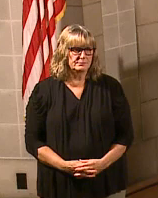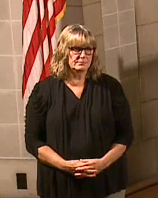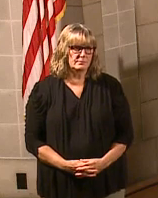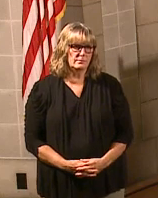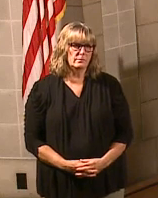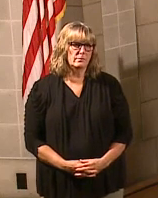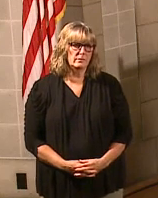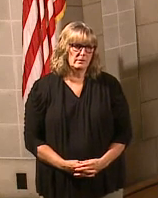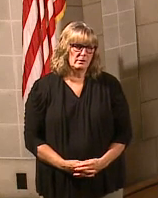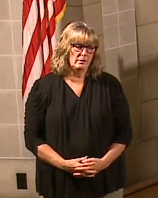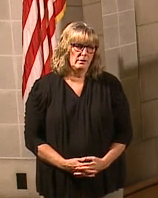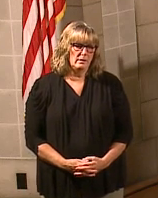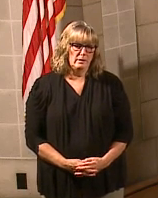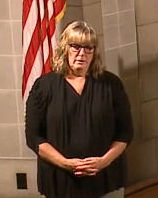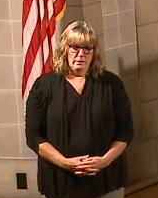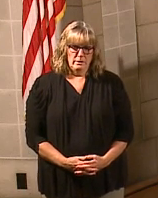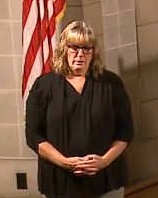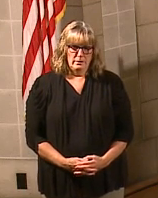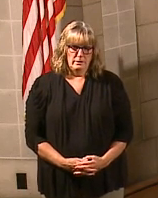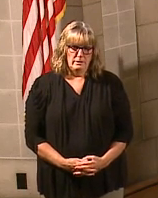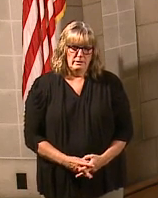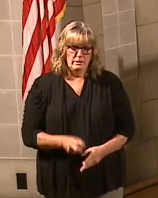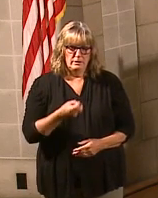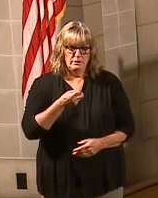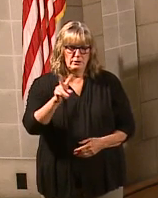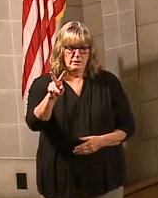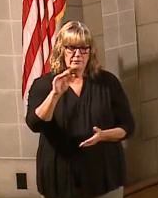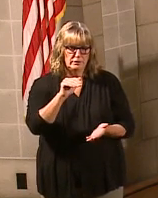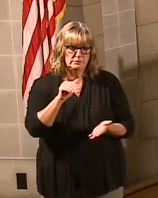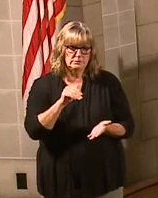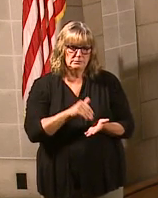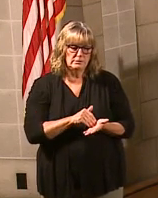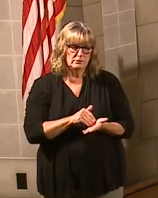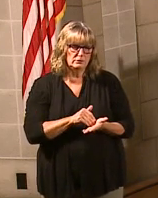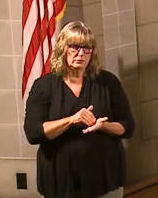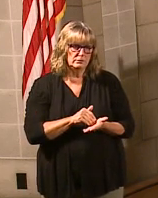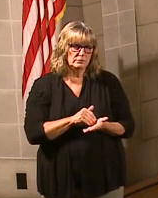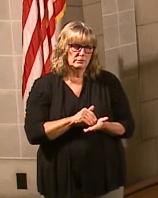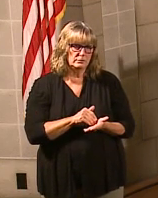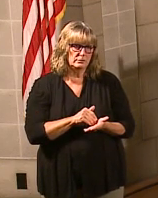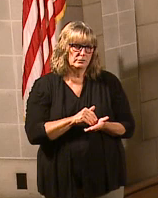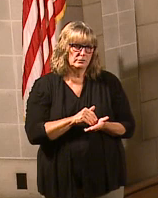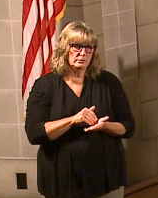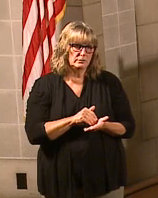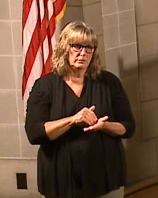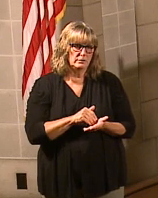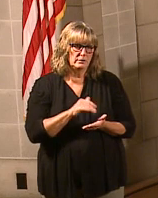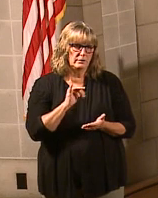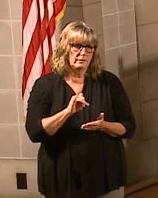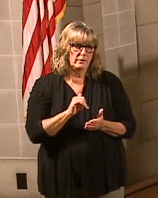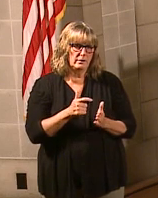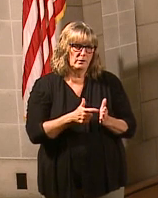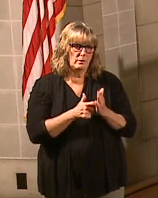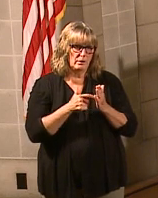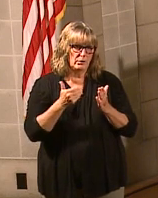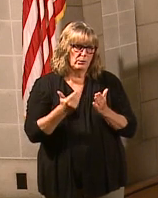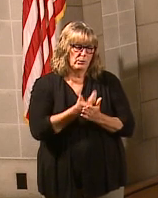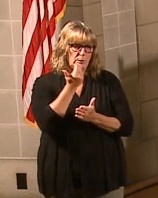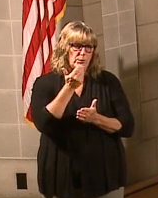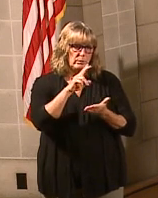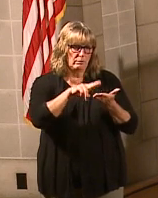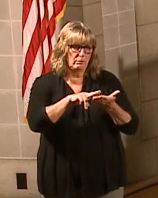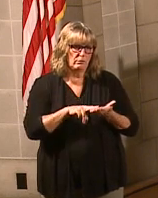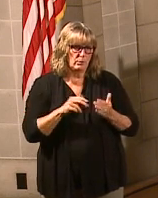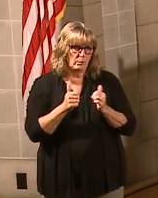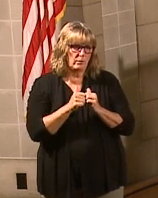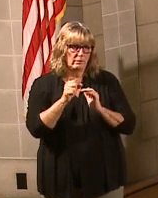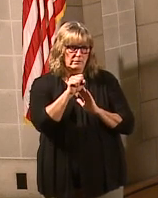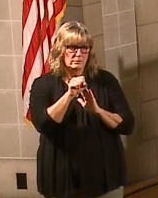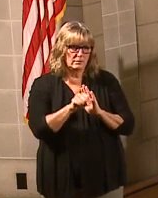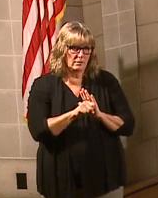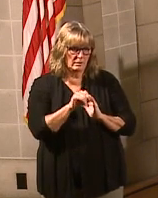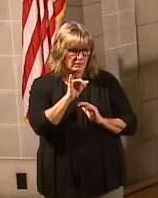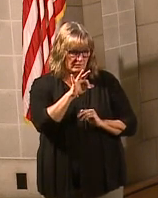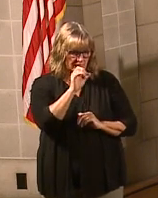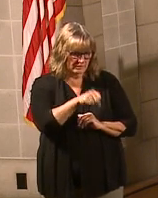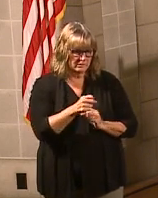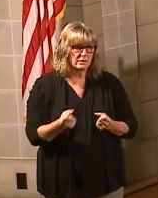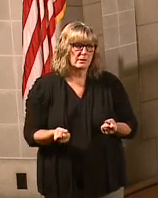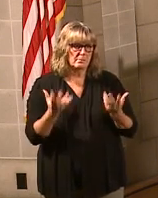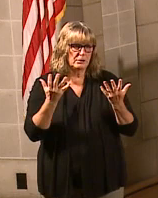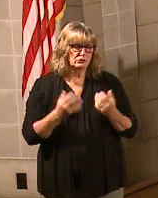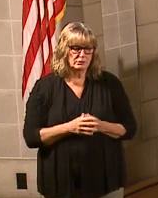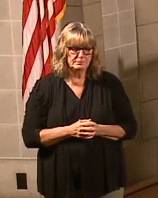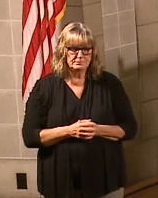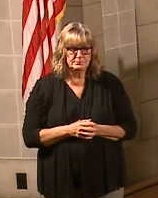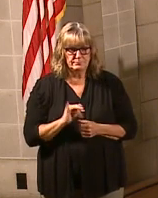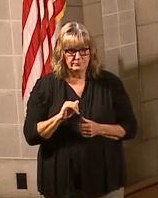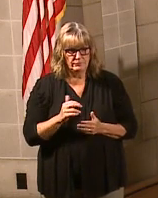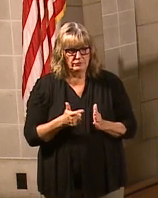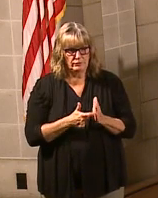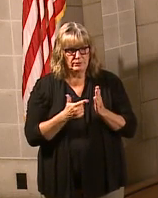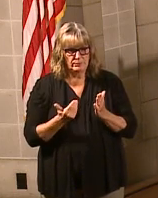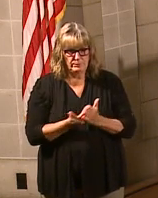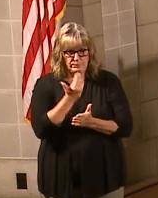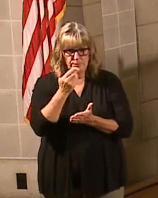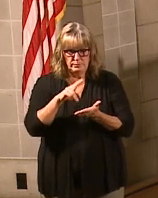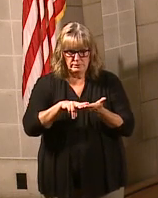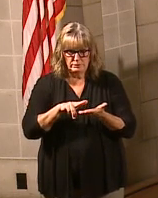DID THE MATH, IT WAS 420.